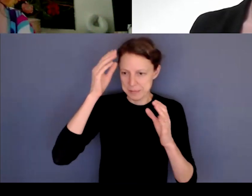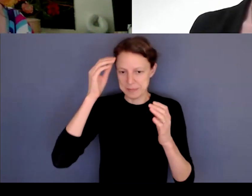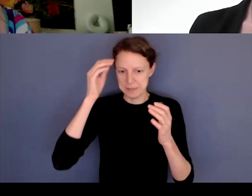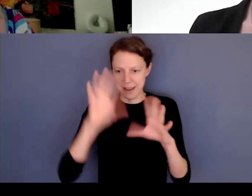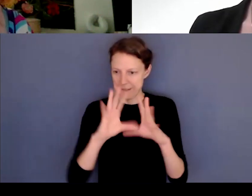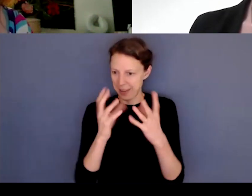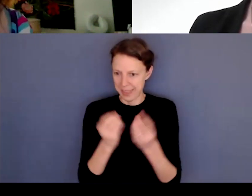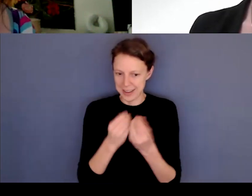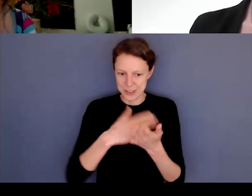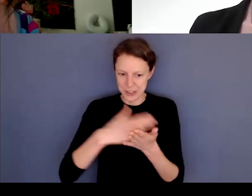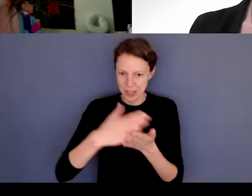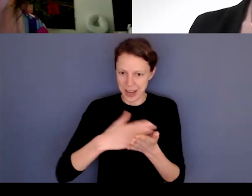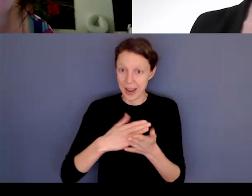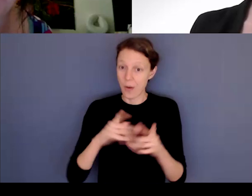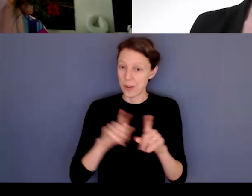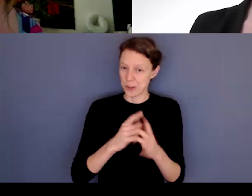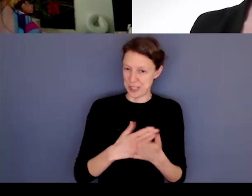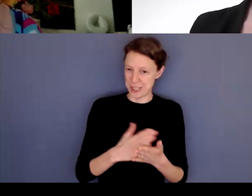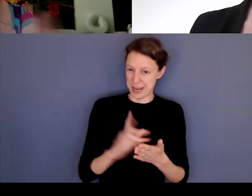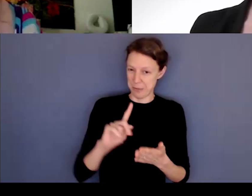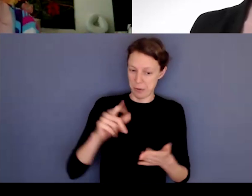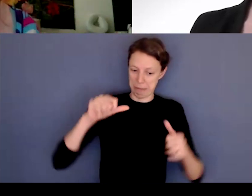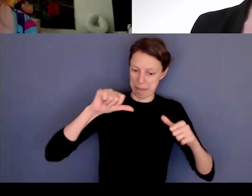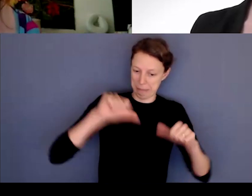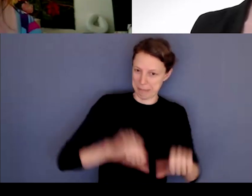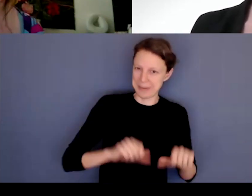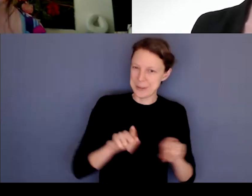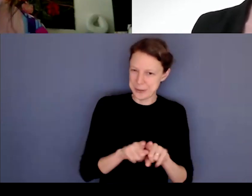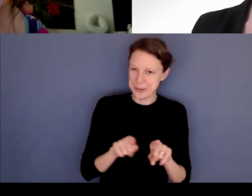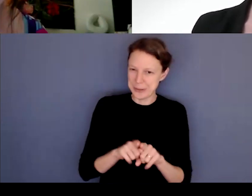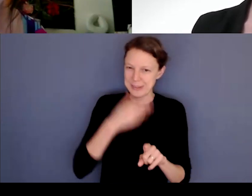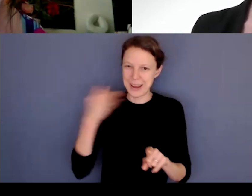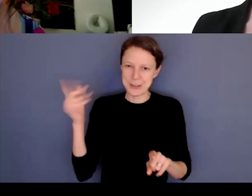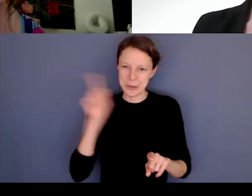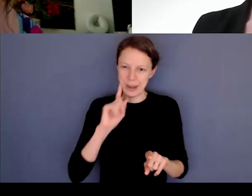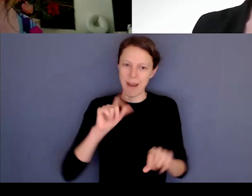sort of sharing where things didn't go well. That's really refreshing to hear that, and also helpful, I think, for